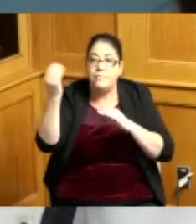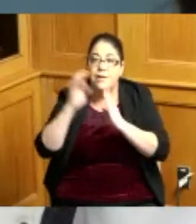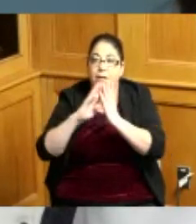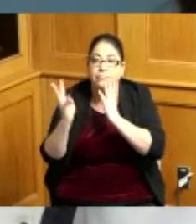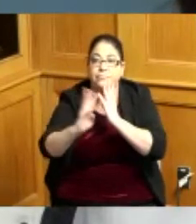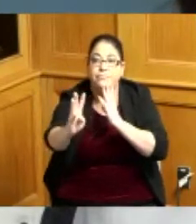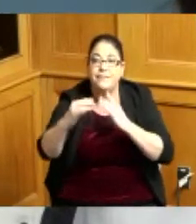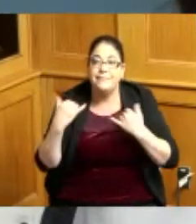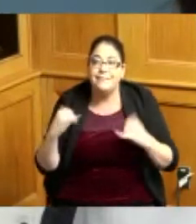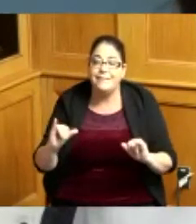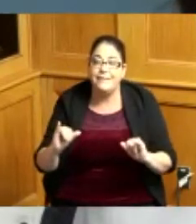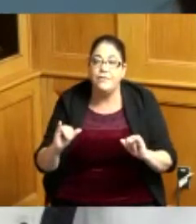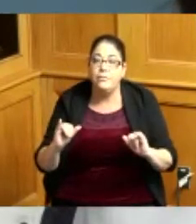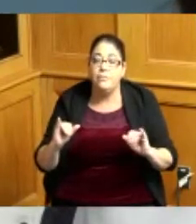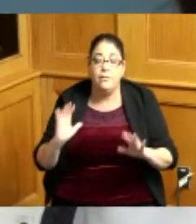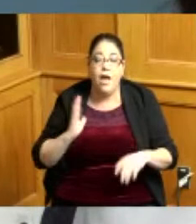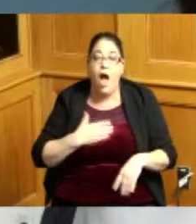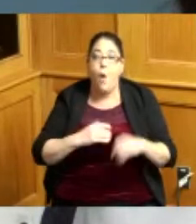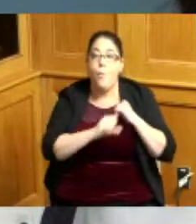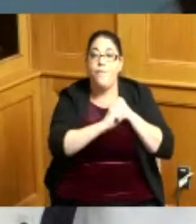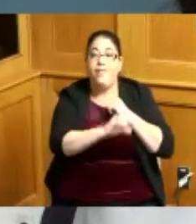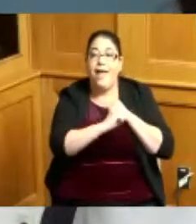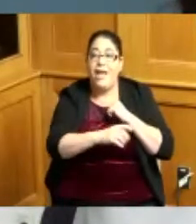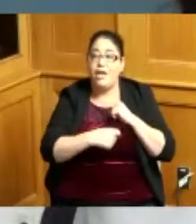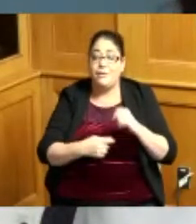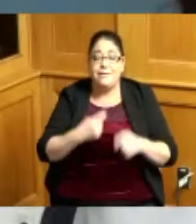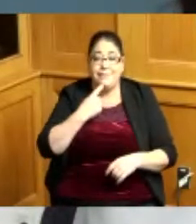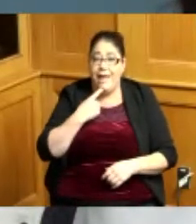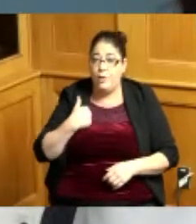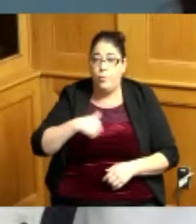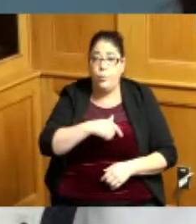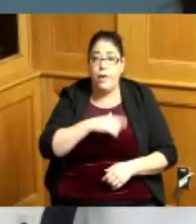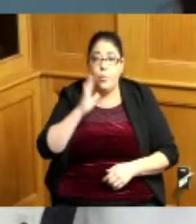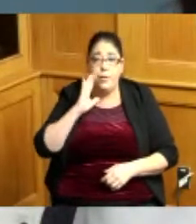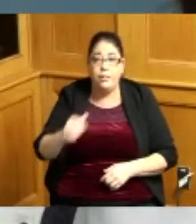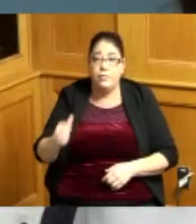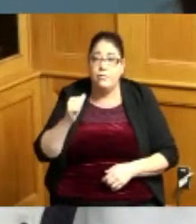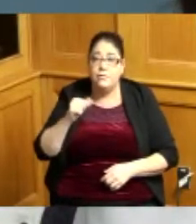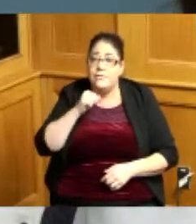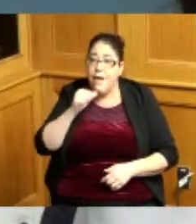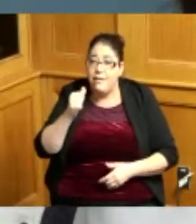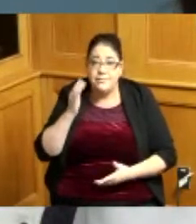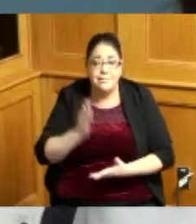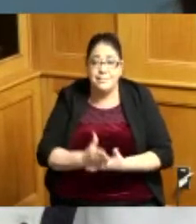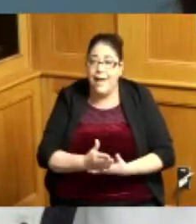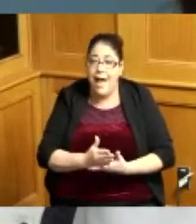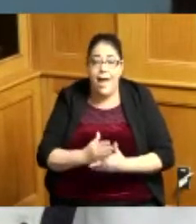our flyer said that we would not stop taking people's you know information until